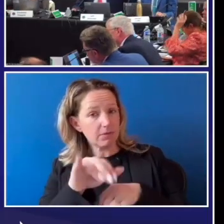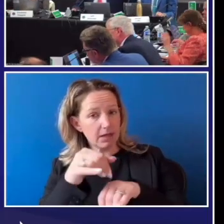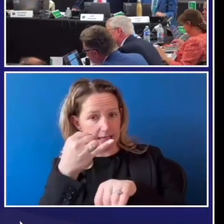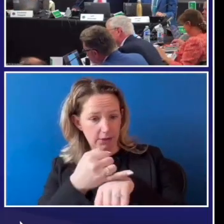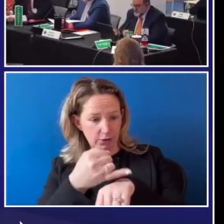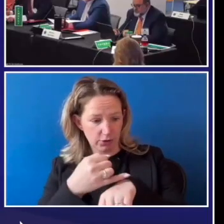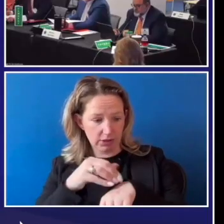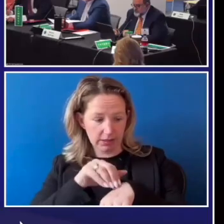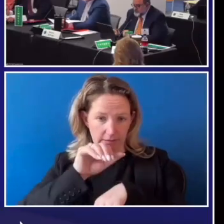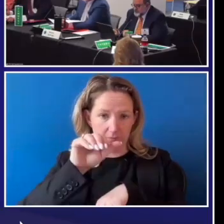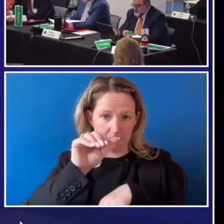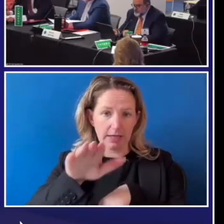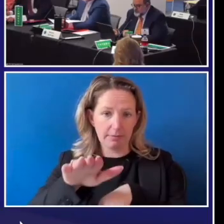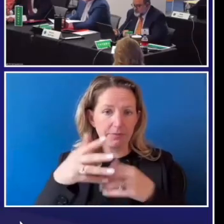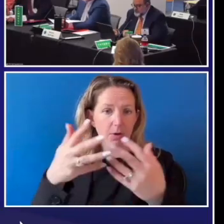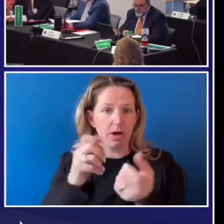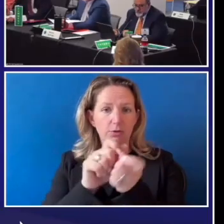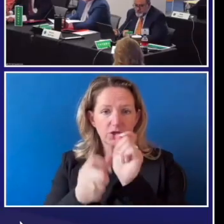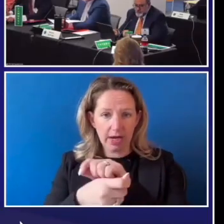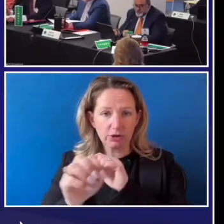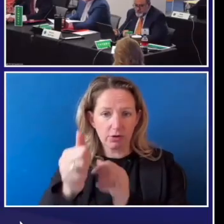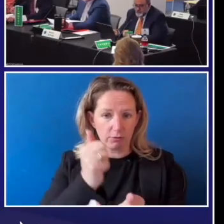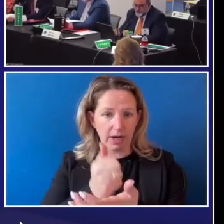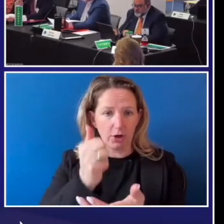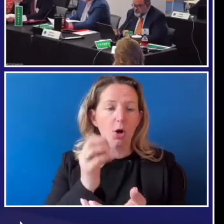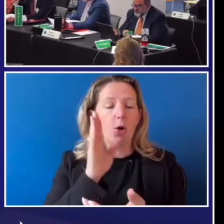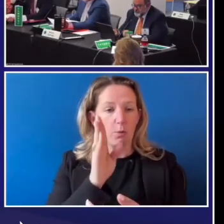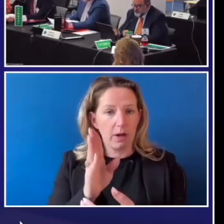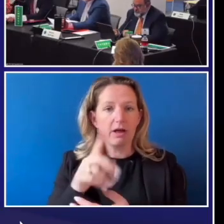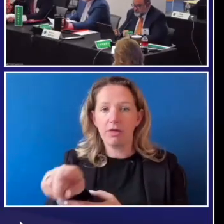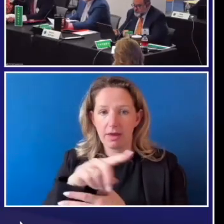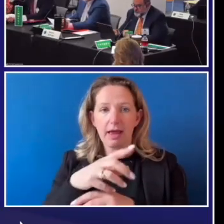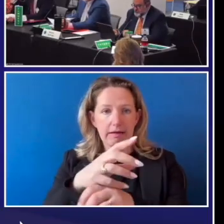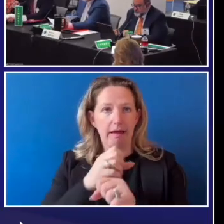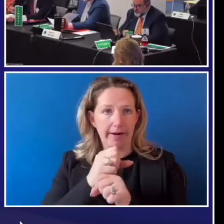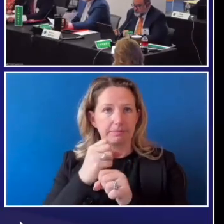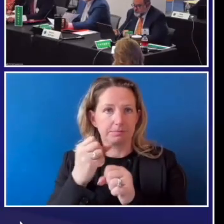be, are seeking to change their creditors, receive, um, acknowledgement of such, um, process?